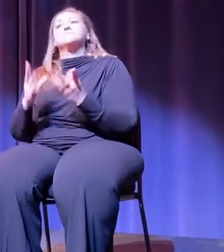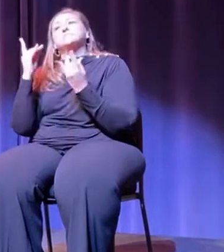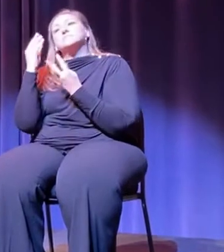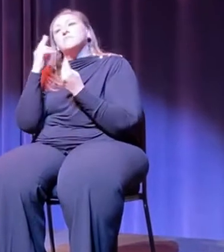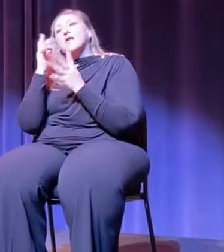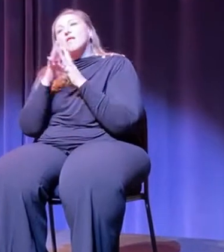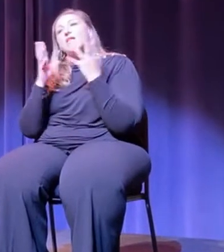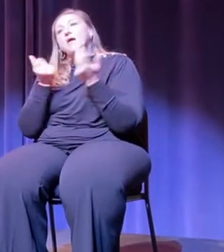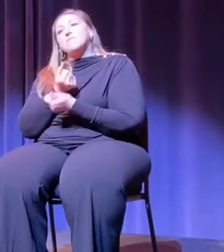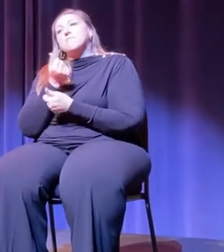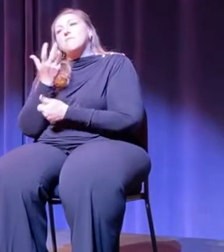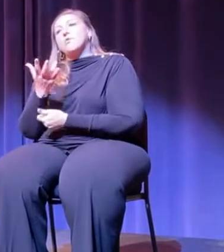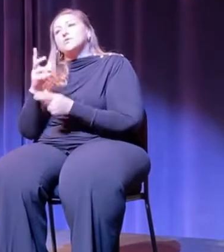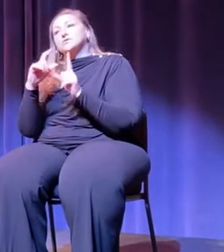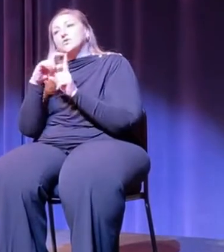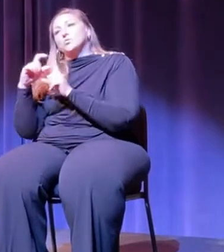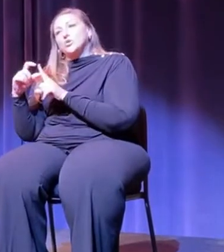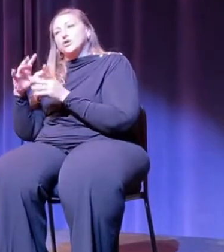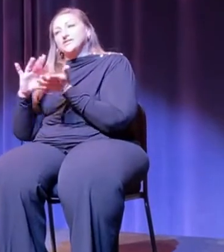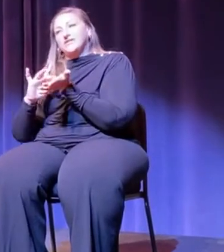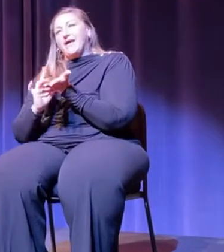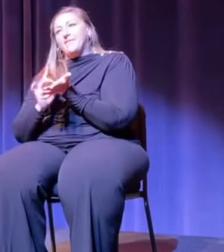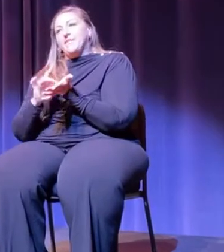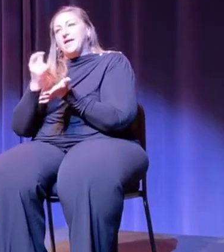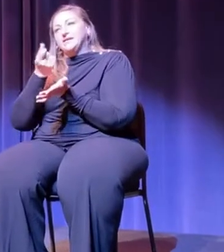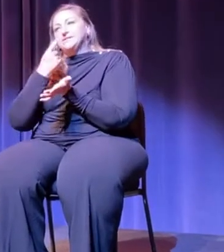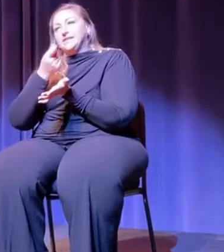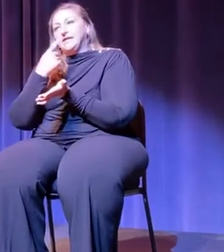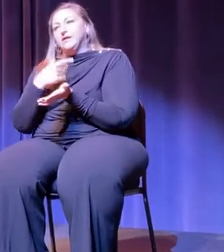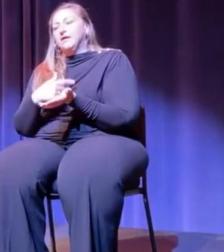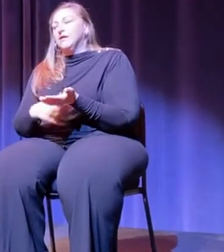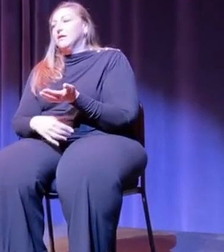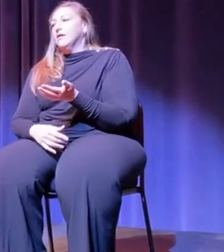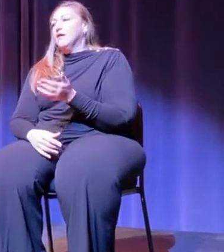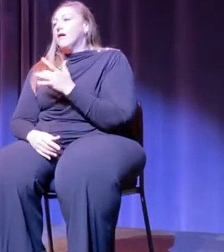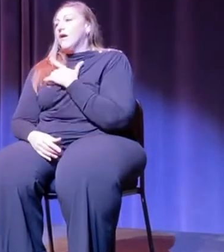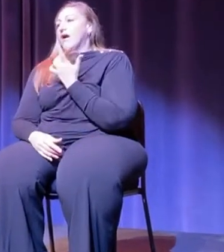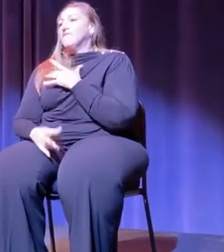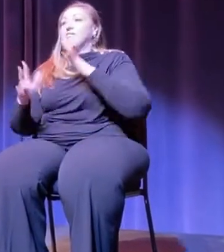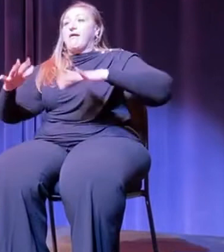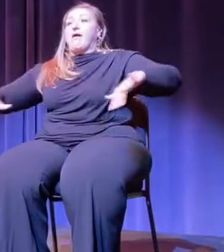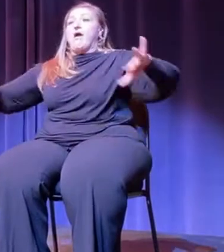and words as medicine. I feel like out in the world,